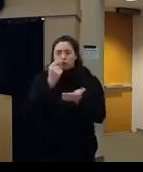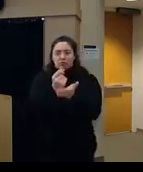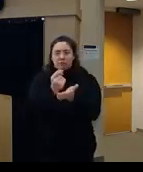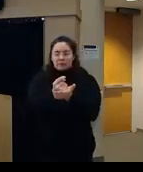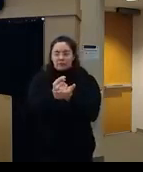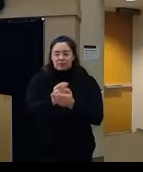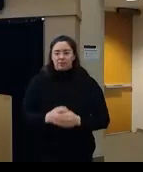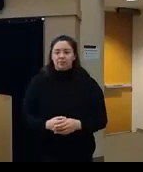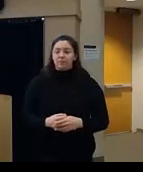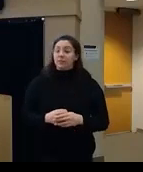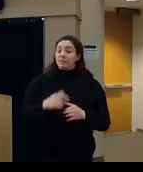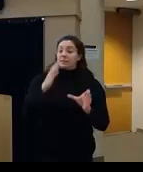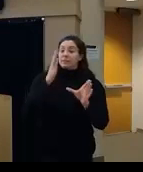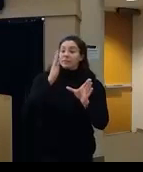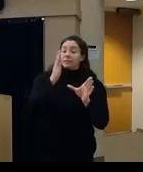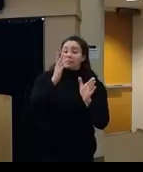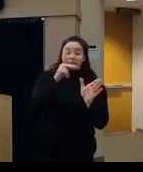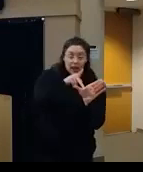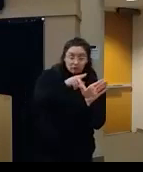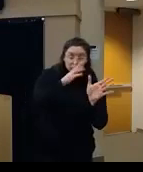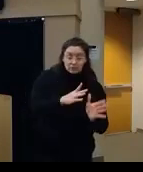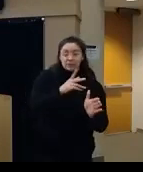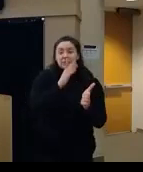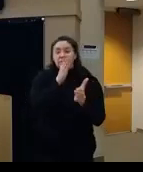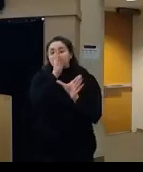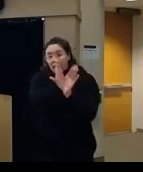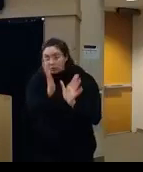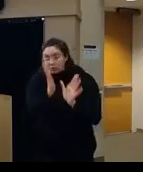there are psychiatrists and psychologists uh that I came up under who were trained in the